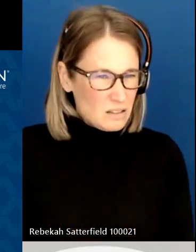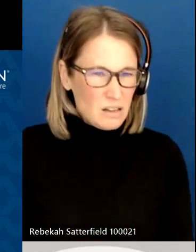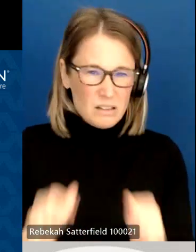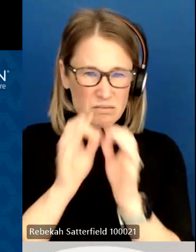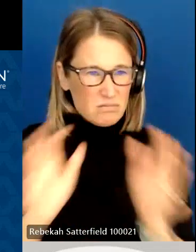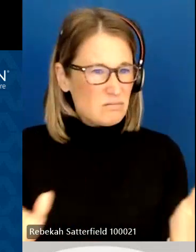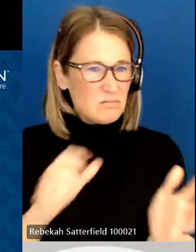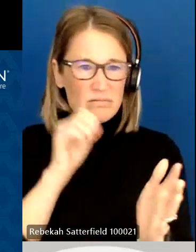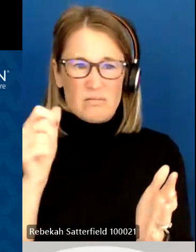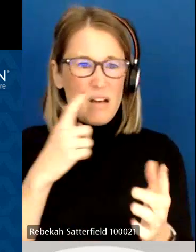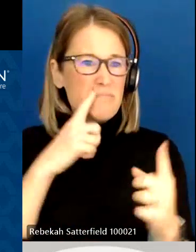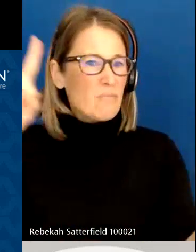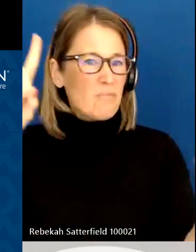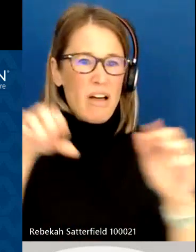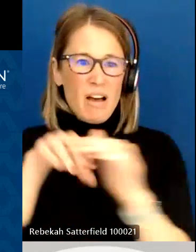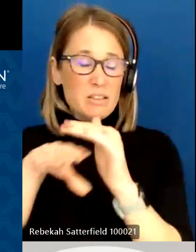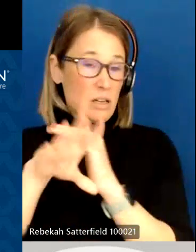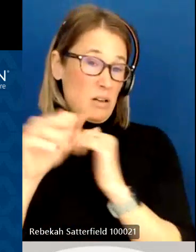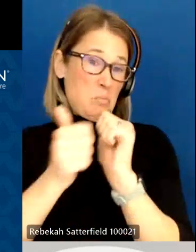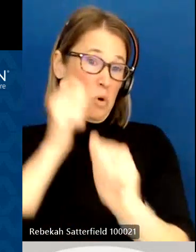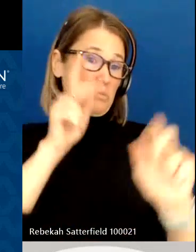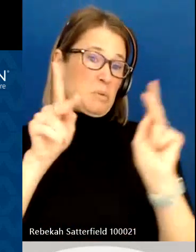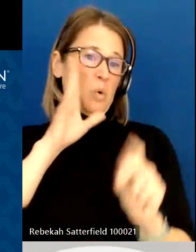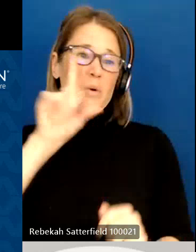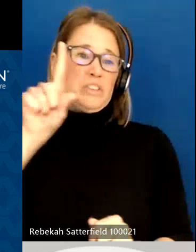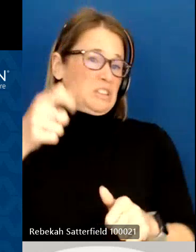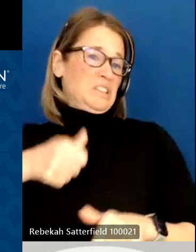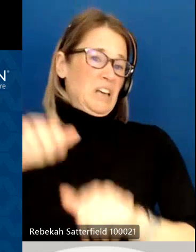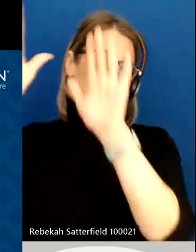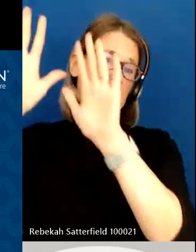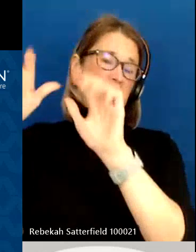most people would have like just dropped the call and just you know thrown their hands up